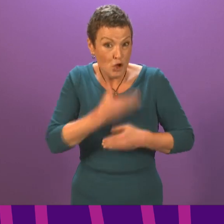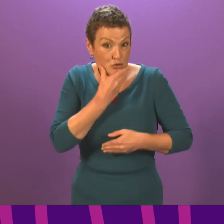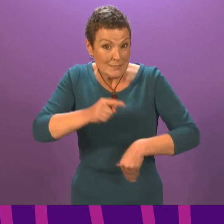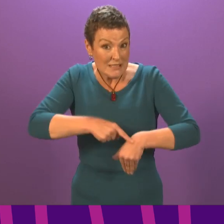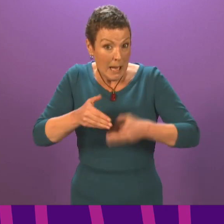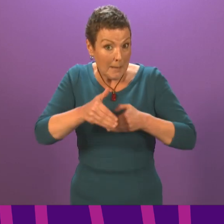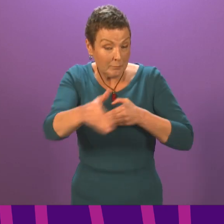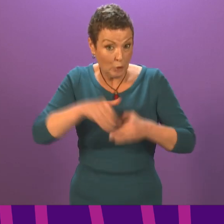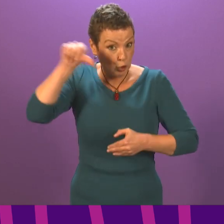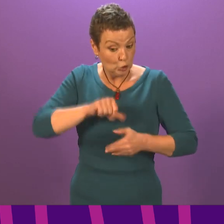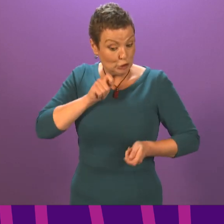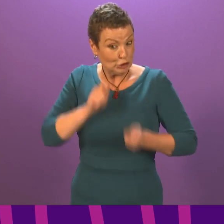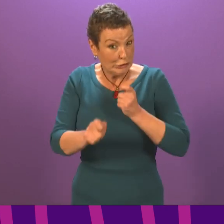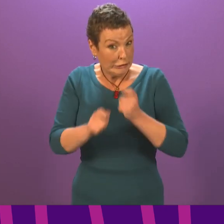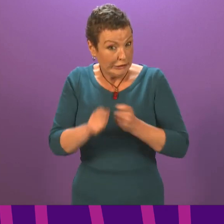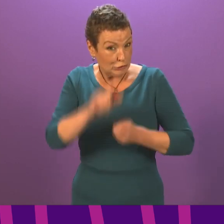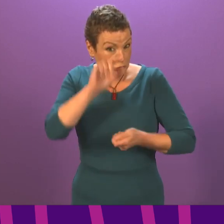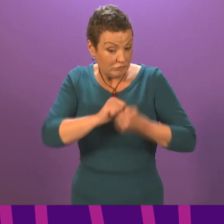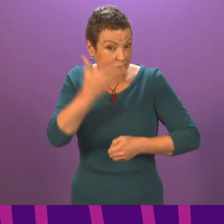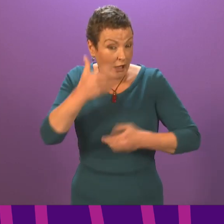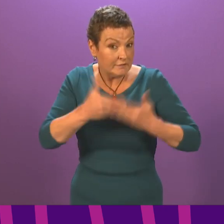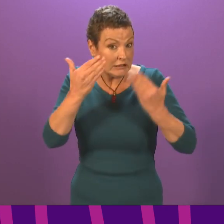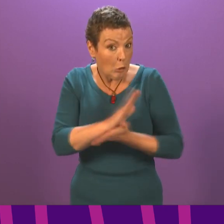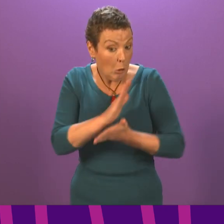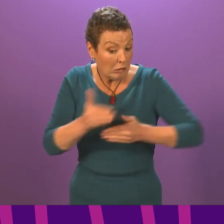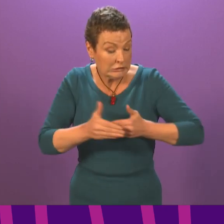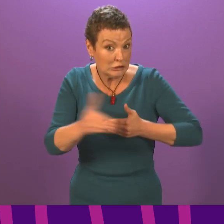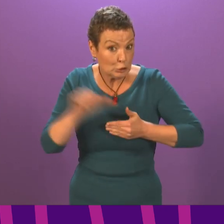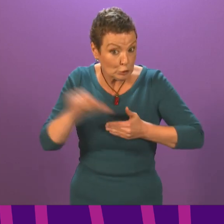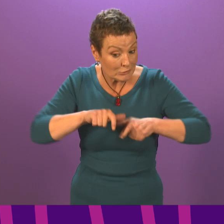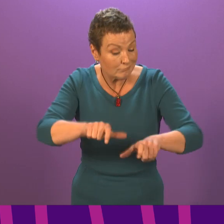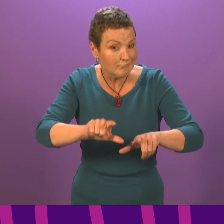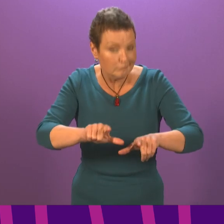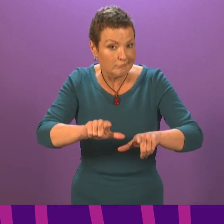period because of the new variant or the wider context. I will discuss all that later this